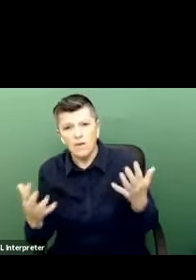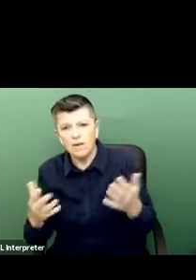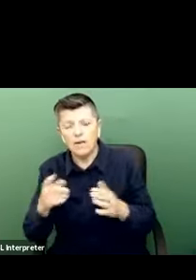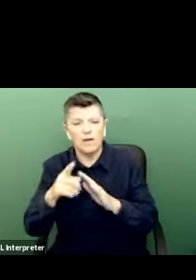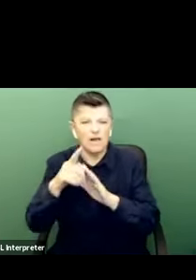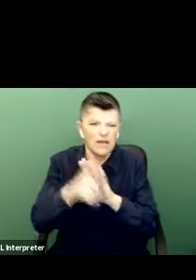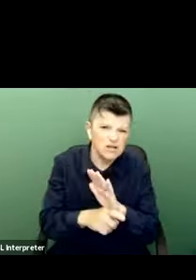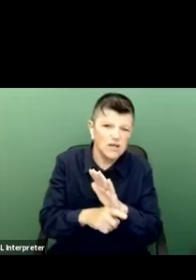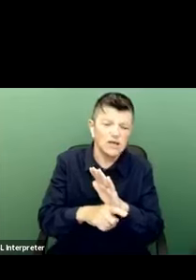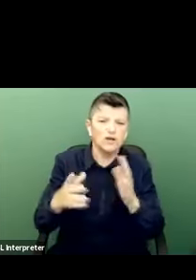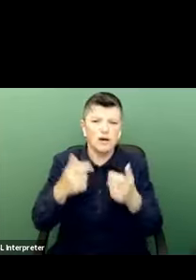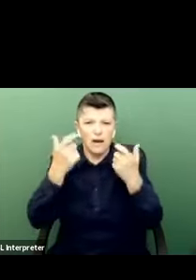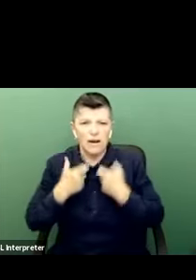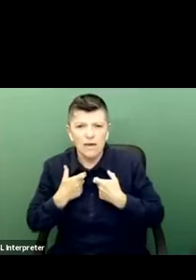Any